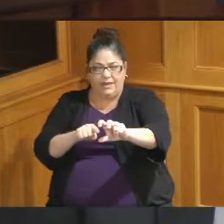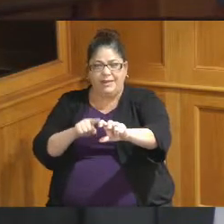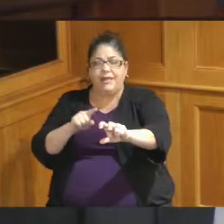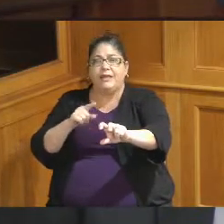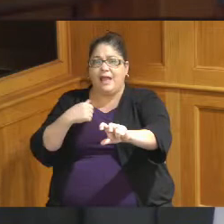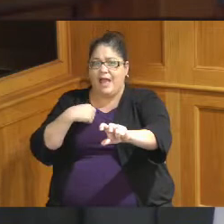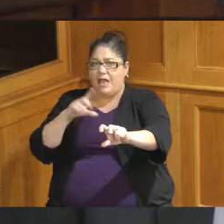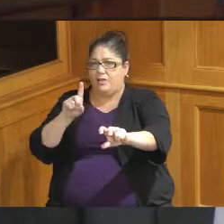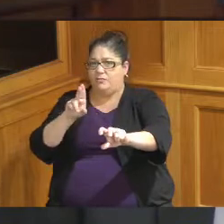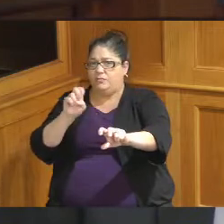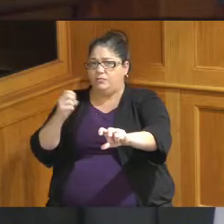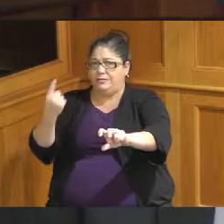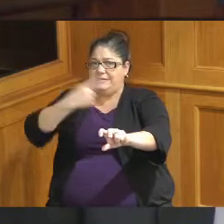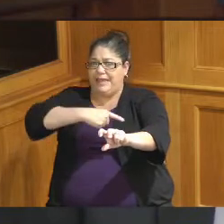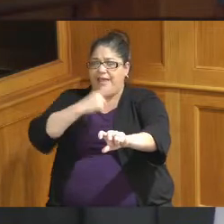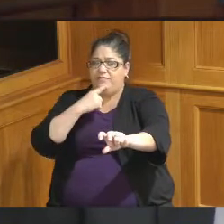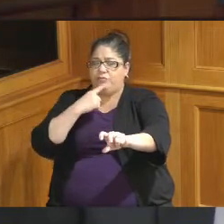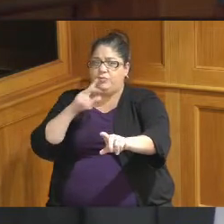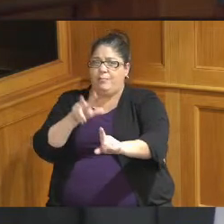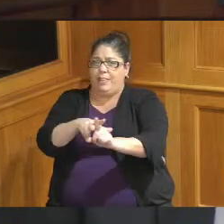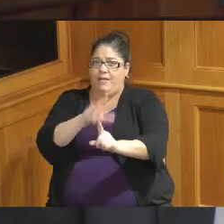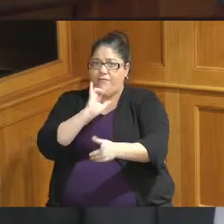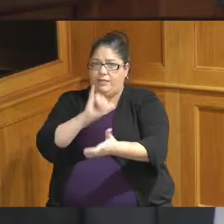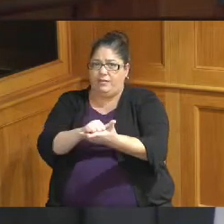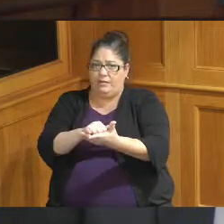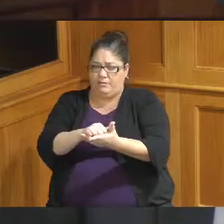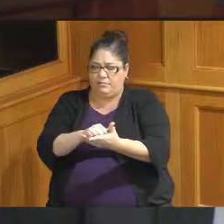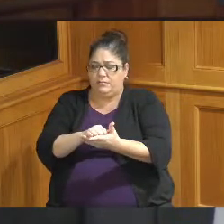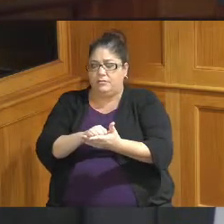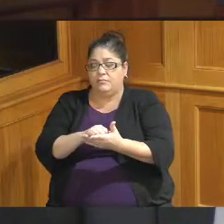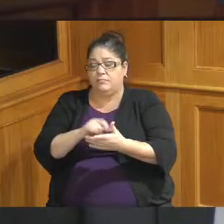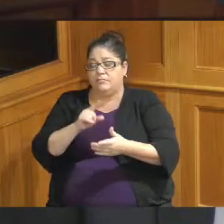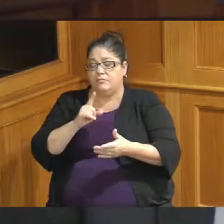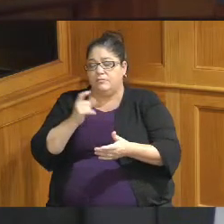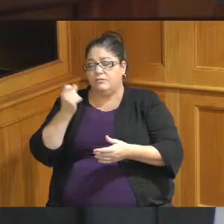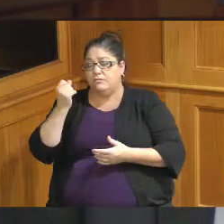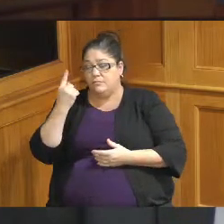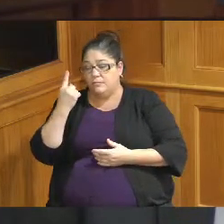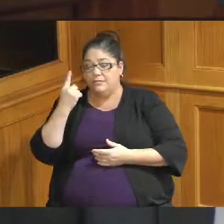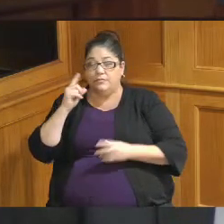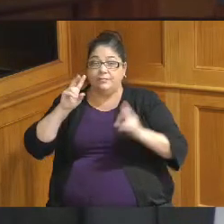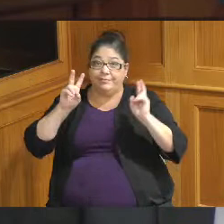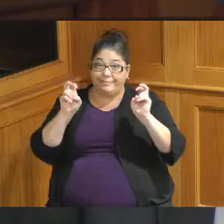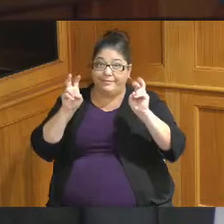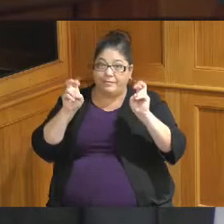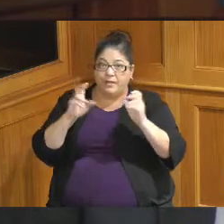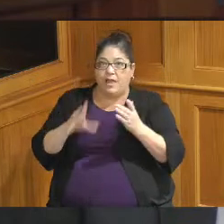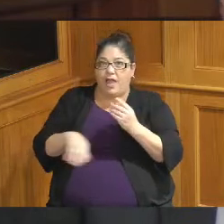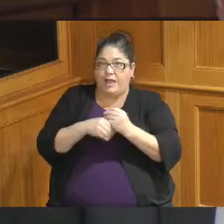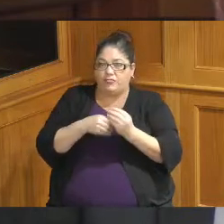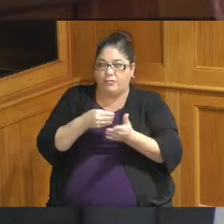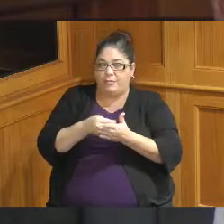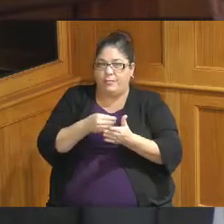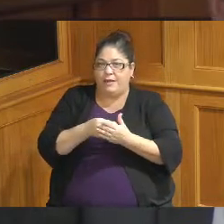for people to apply for that my understanding is that the extra money because we were reallocating